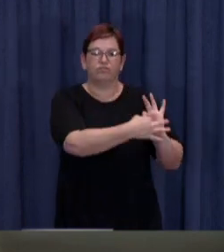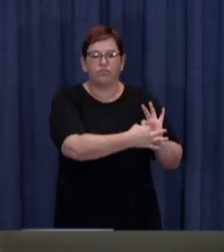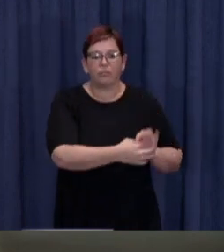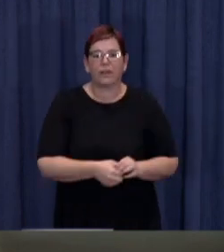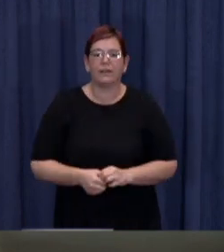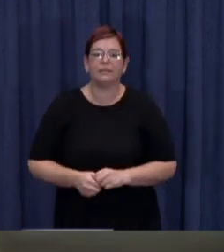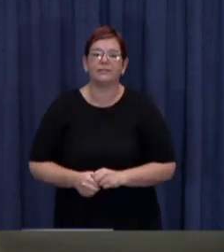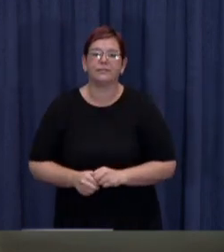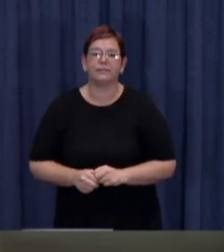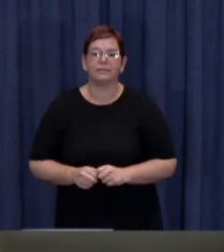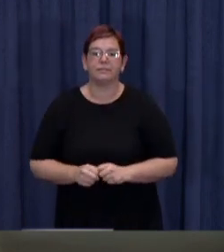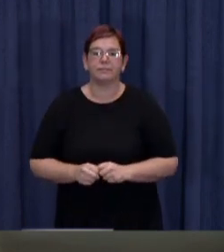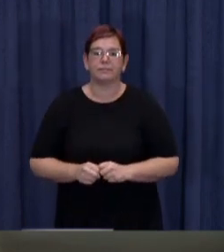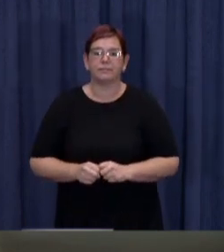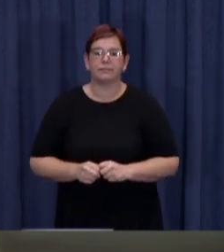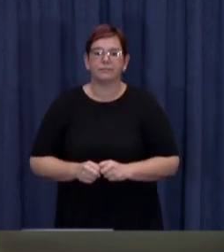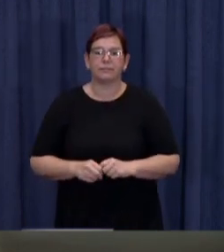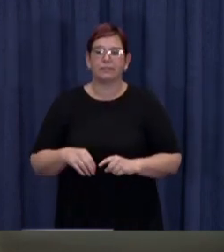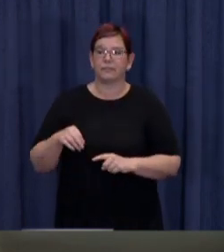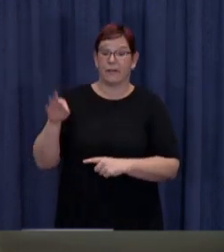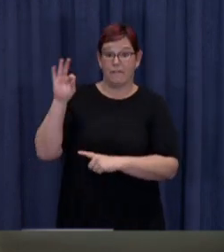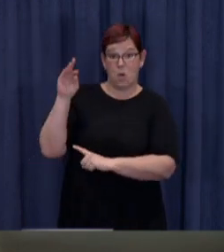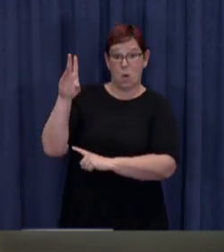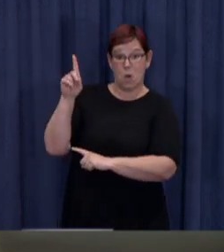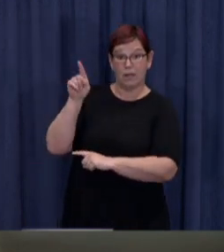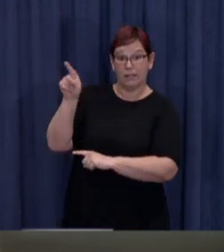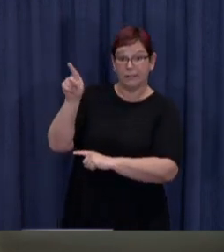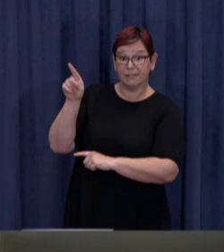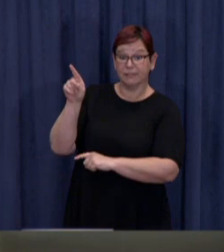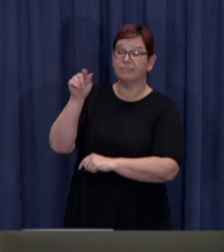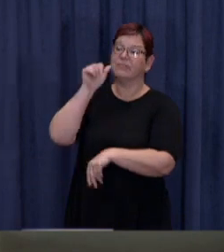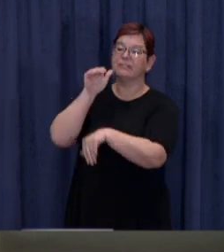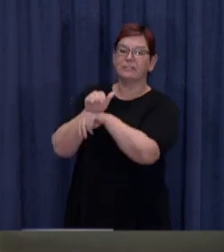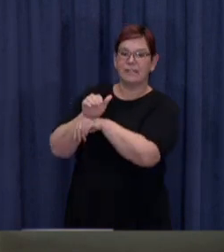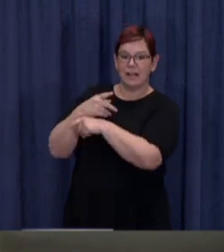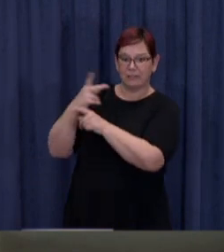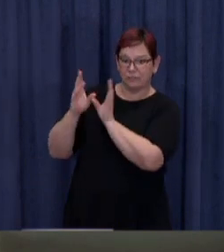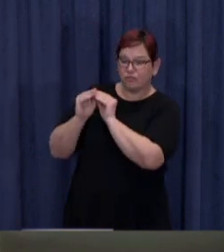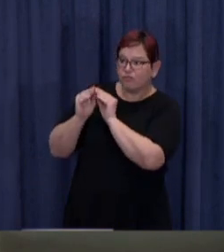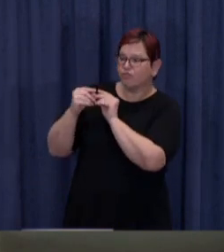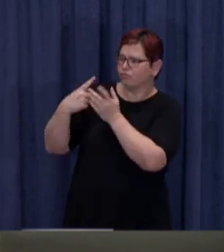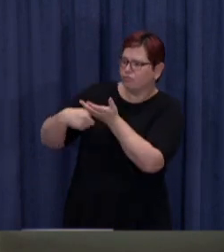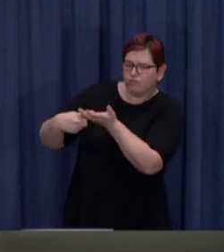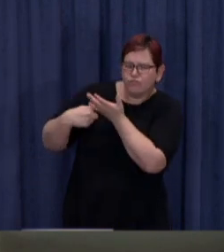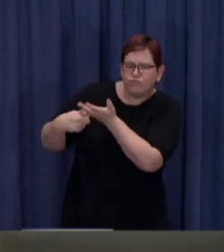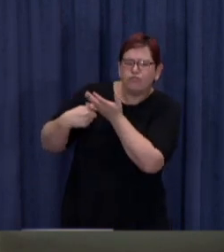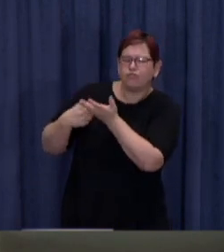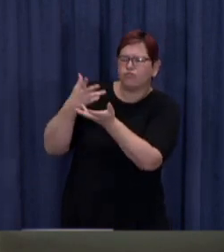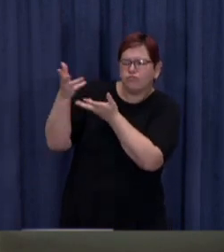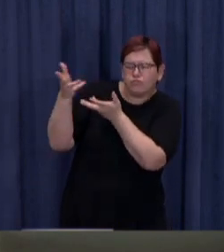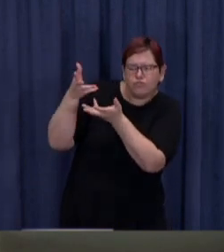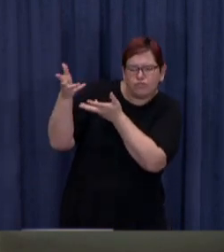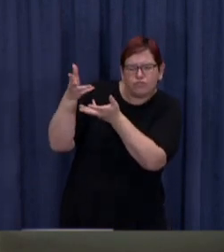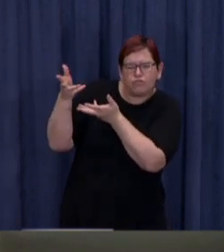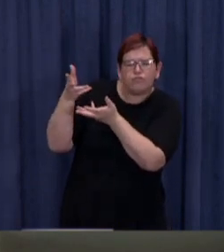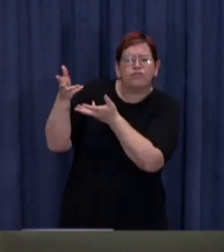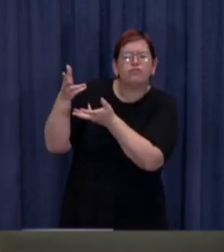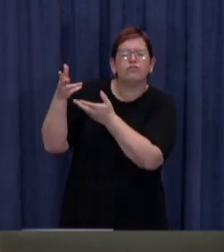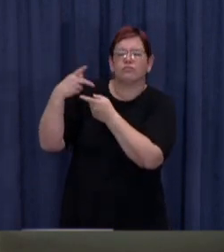throughout including late last night and we've seen absolutely eye-to-eye as we continue to do on the need to take various actions which have been taken to